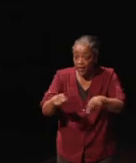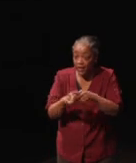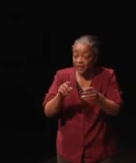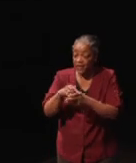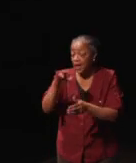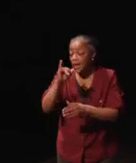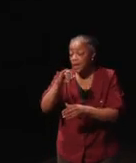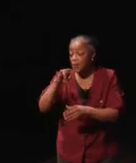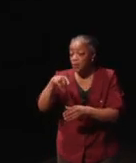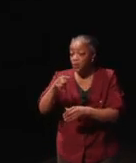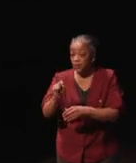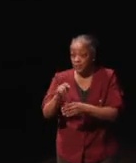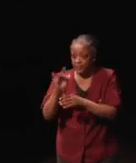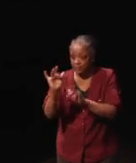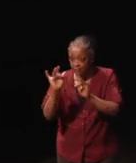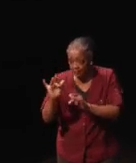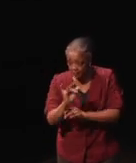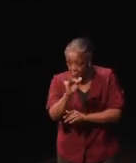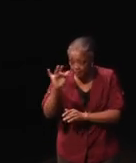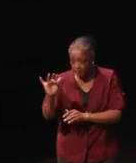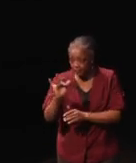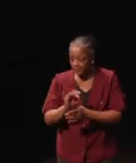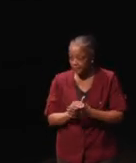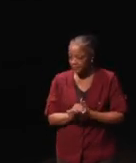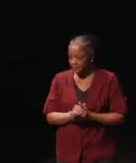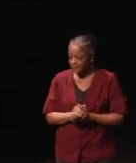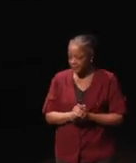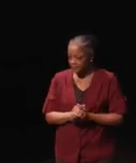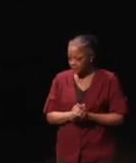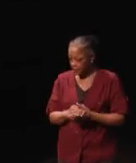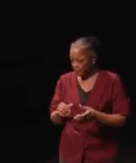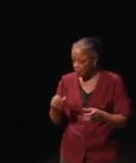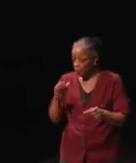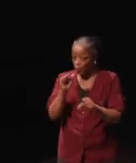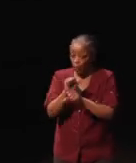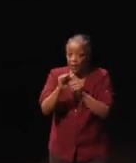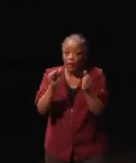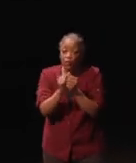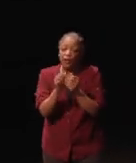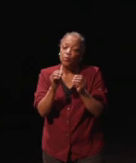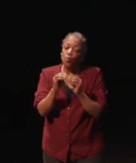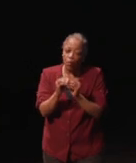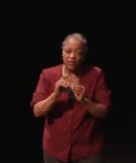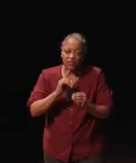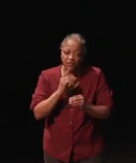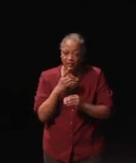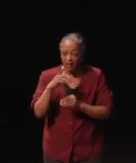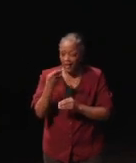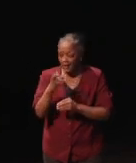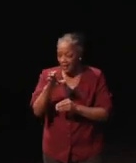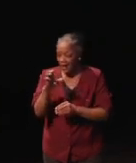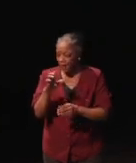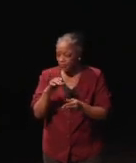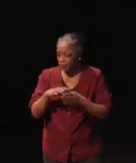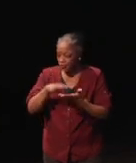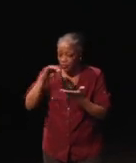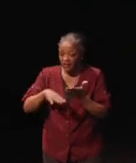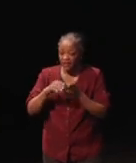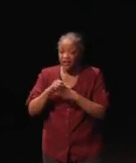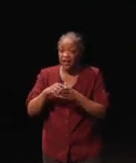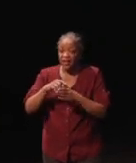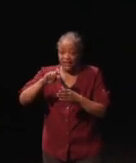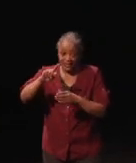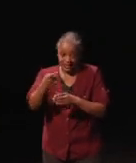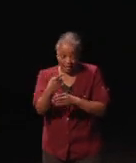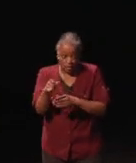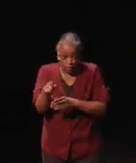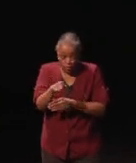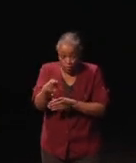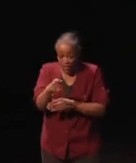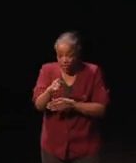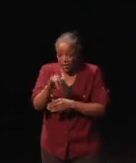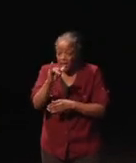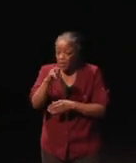You can derive software and input devices.